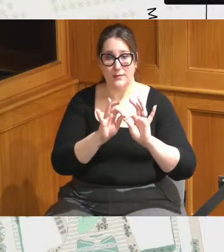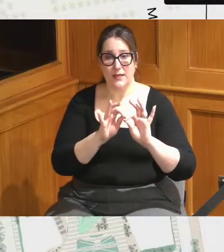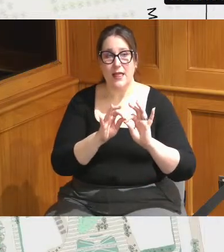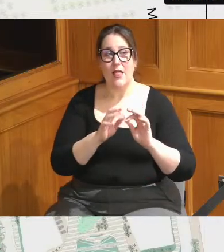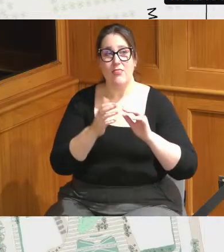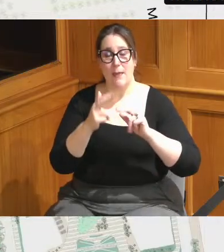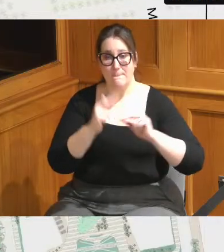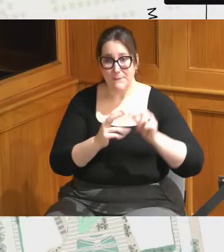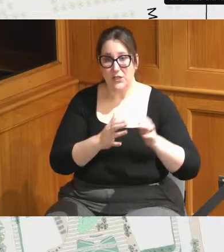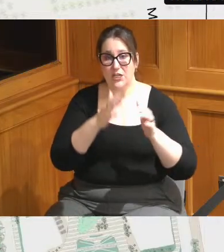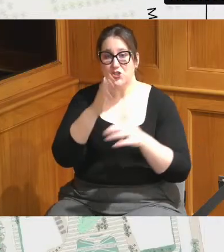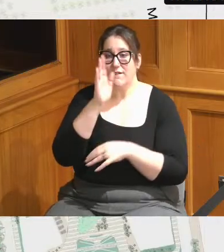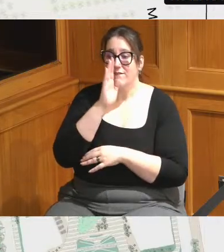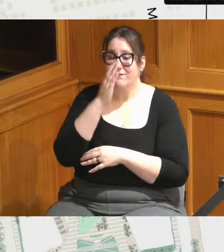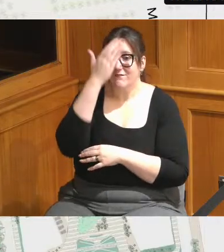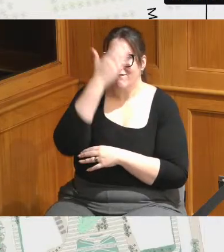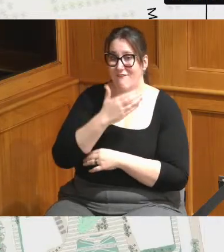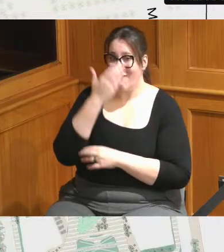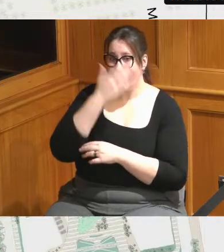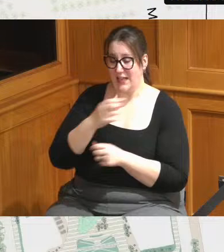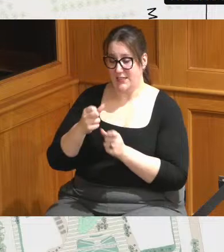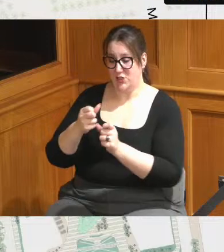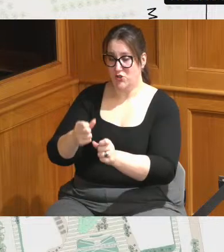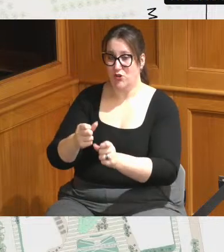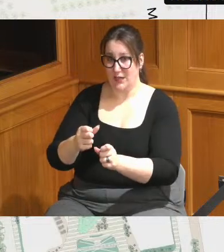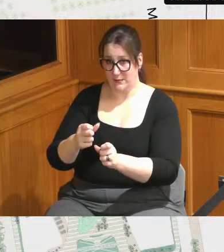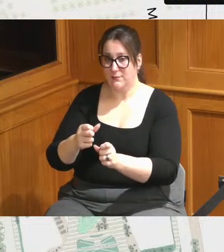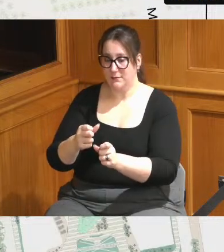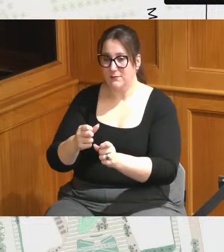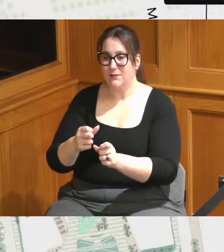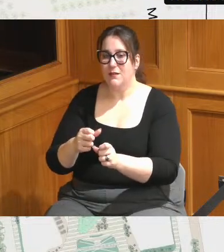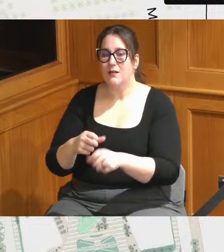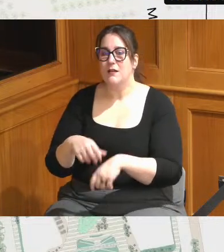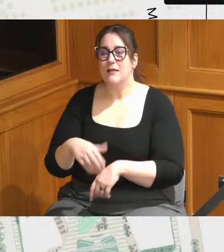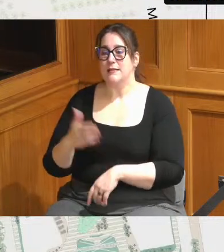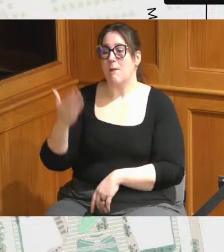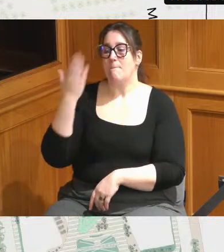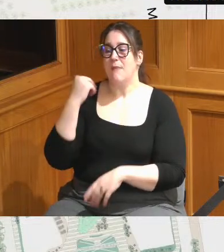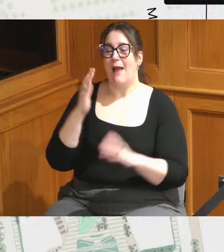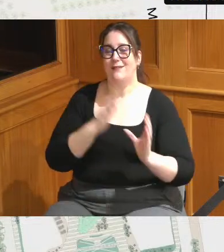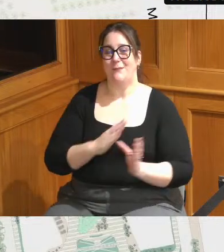largely consistent with the past plans that have in the original inception of the of the bank's